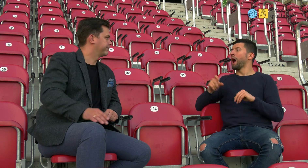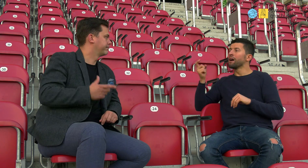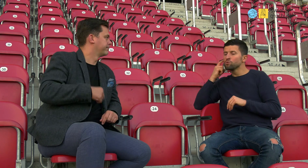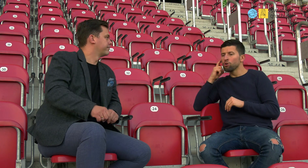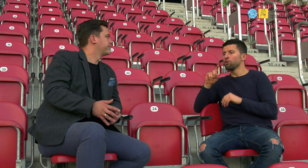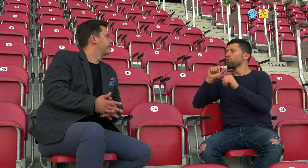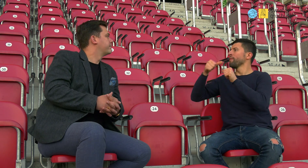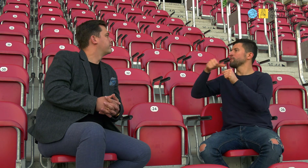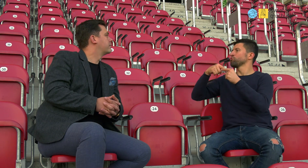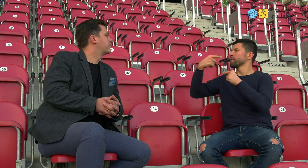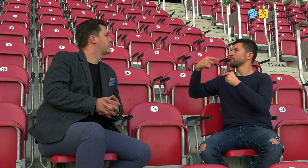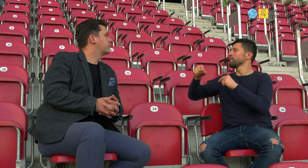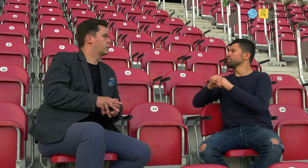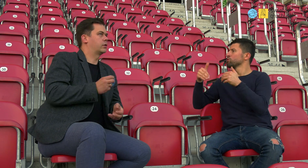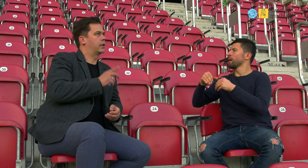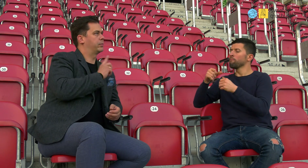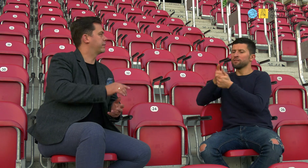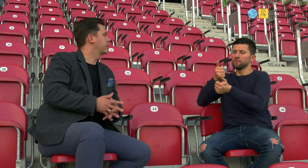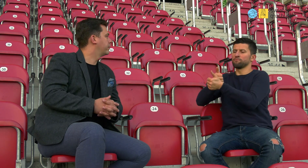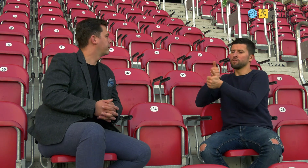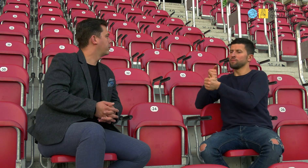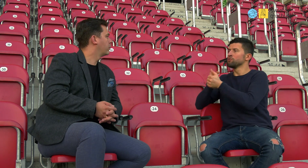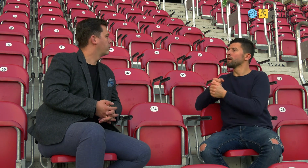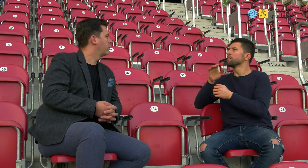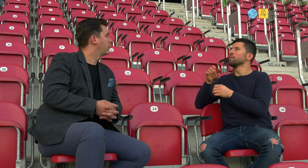Hearing people have matches every week.